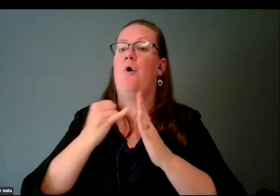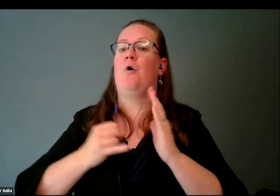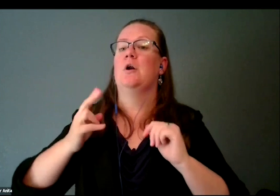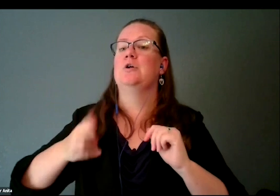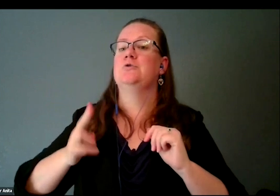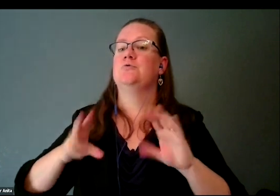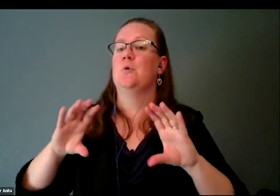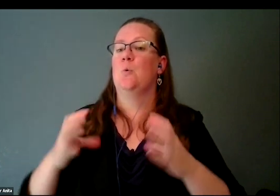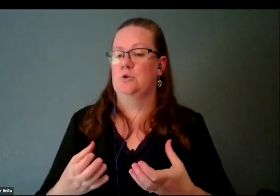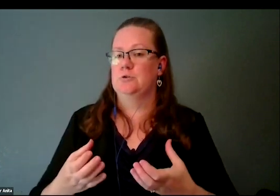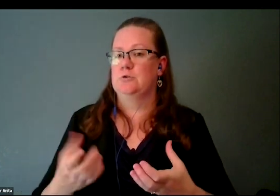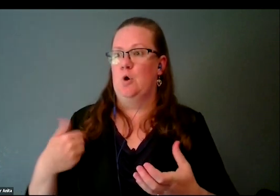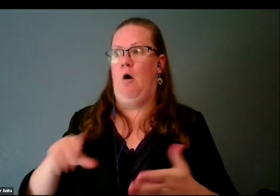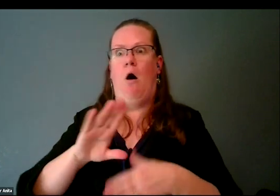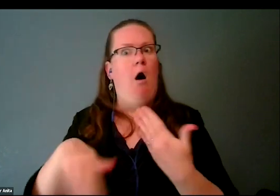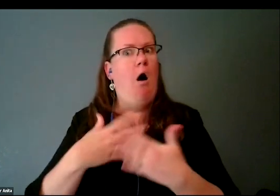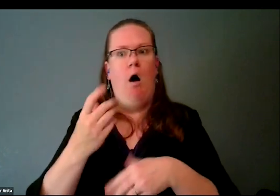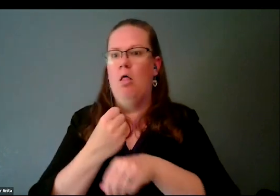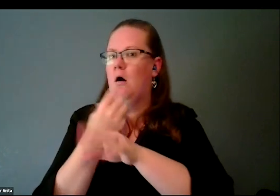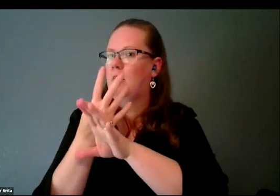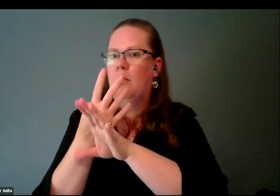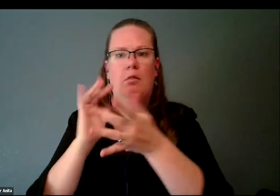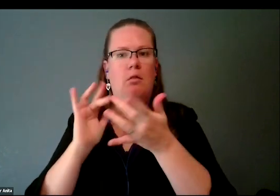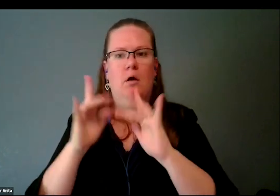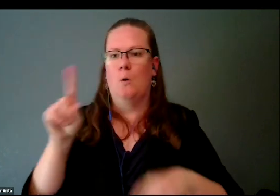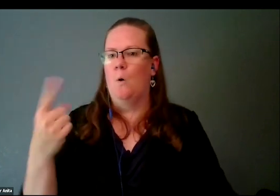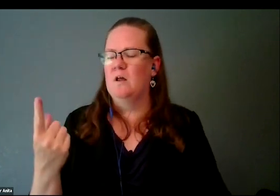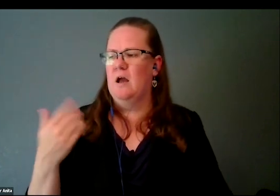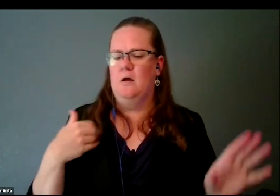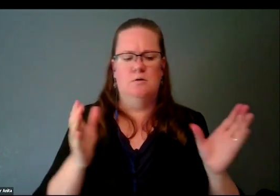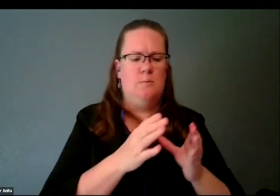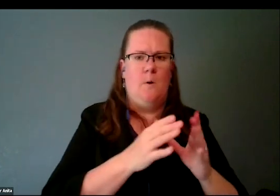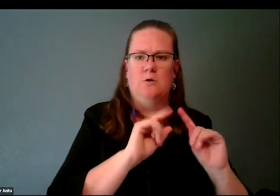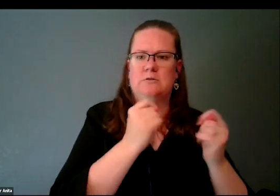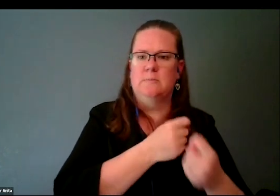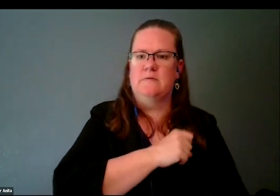We're all remote. I had a small team of staff that I had trained on creating traditional